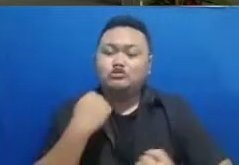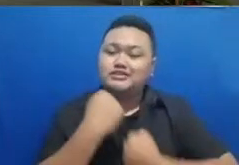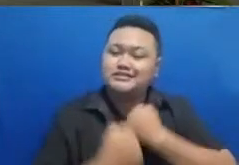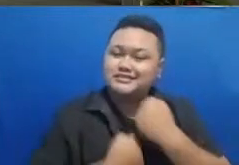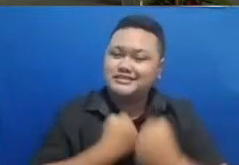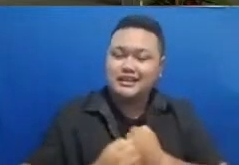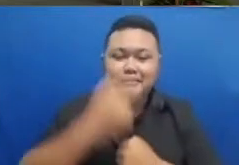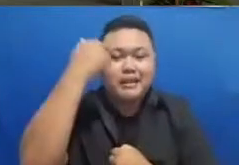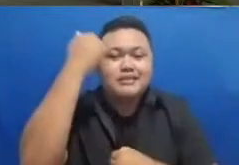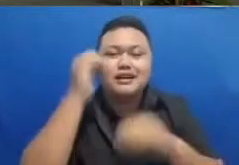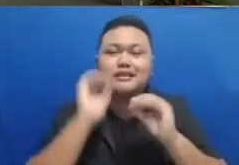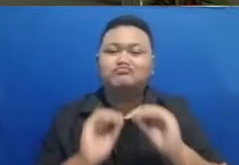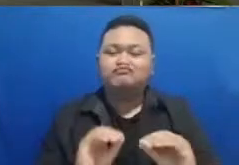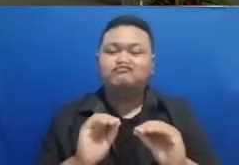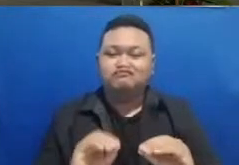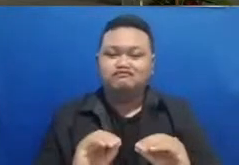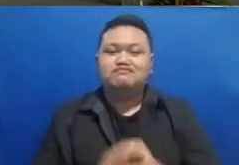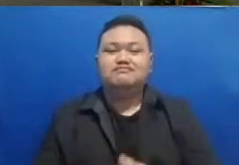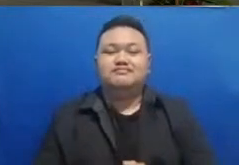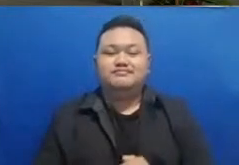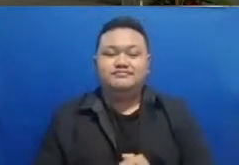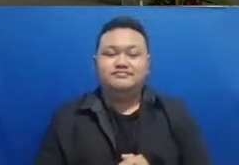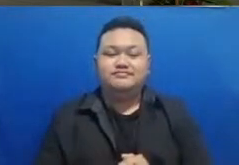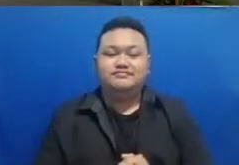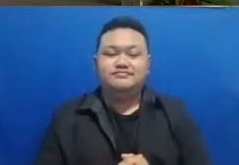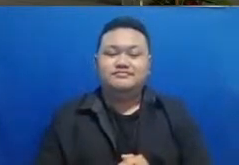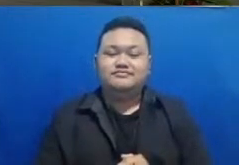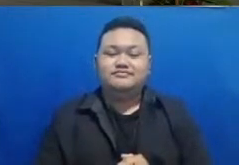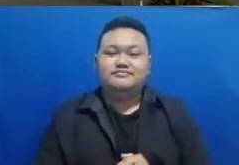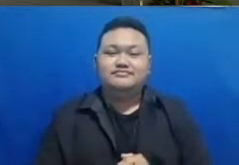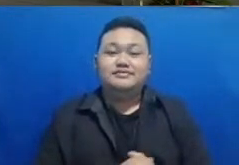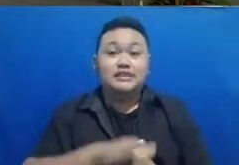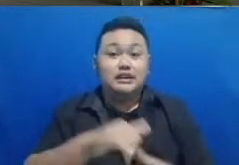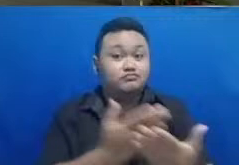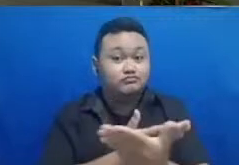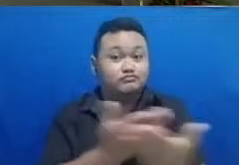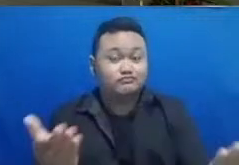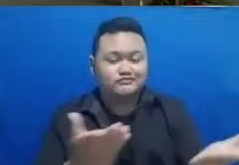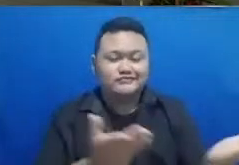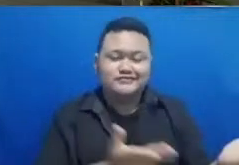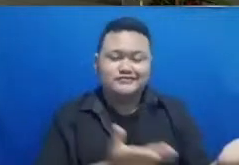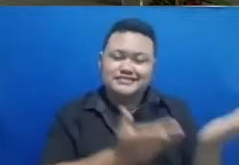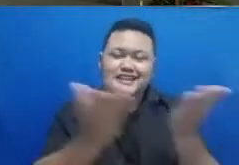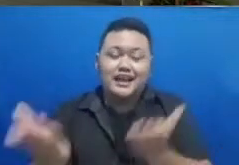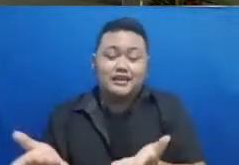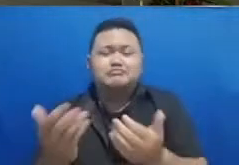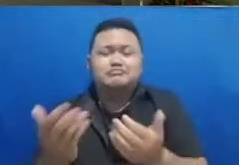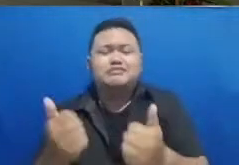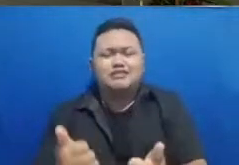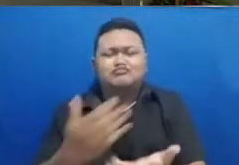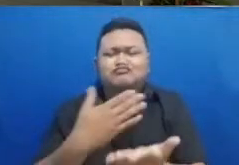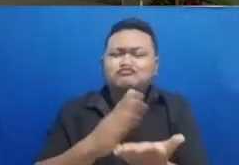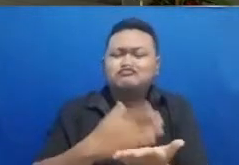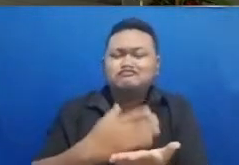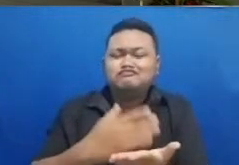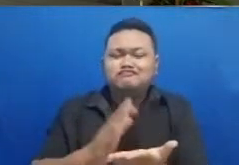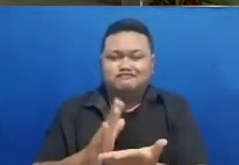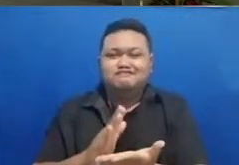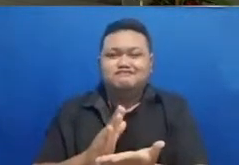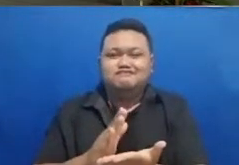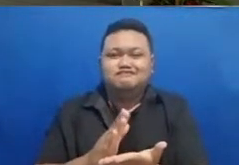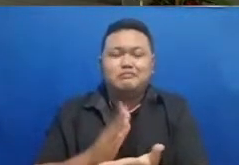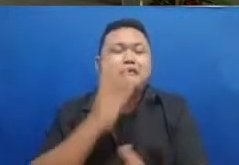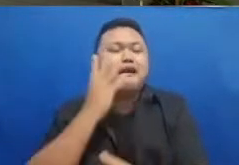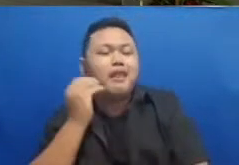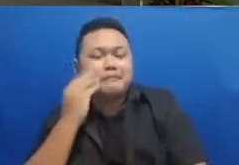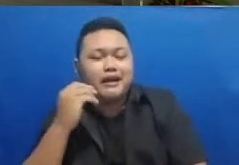so please also bap Mom and Dad, to share the excitement of the experience and also whatever